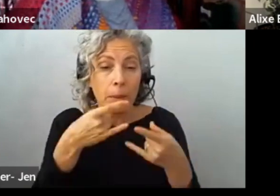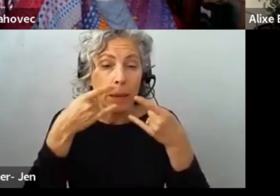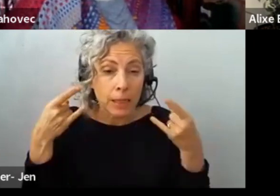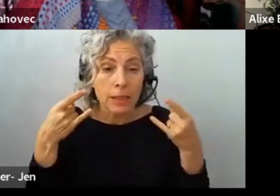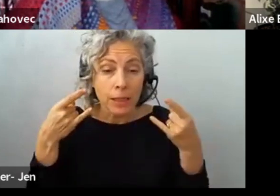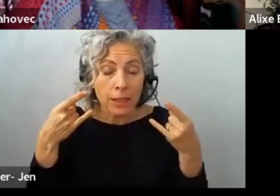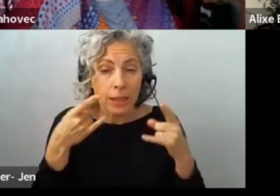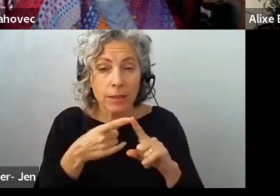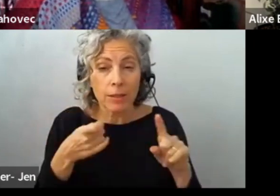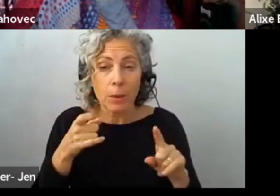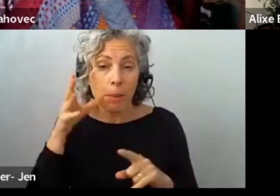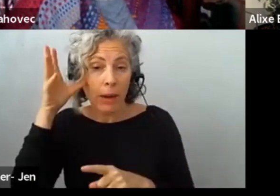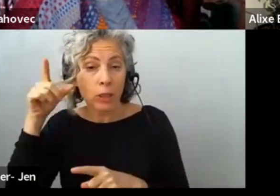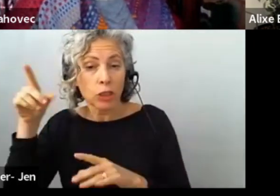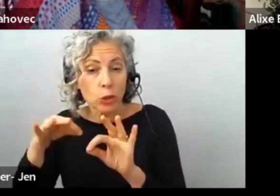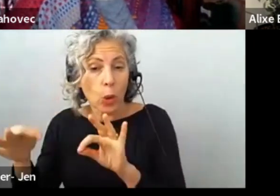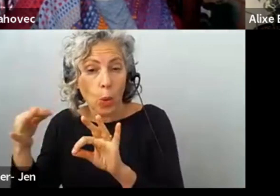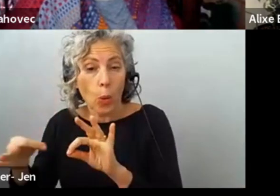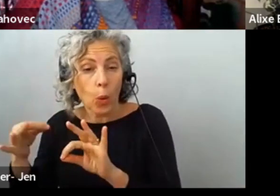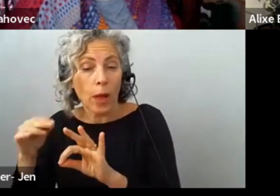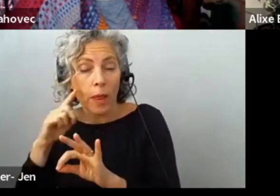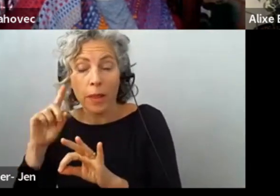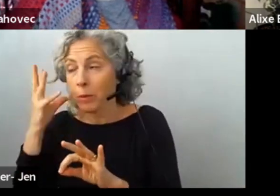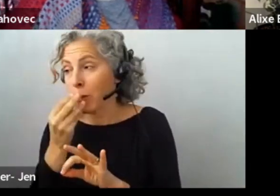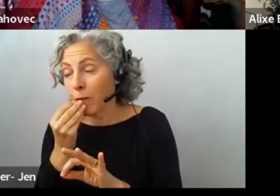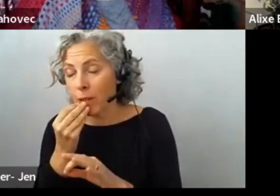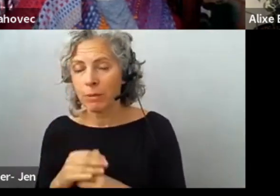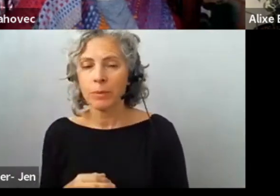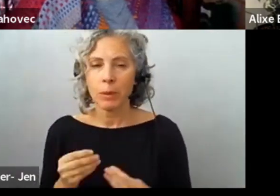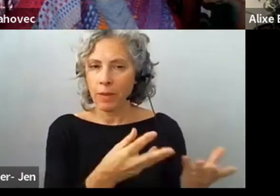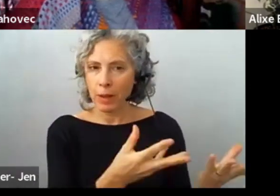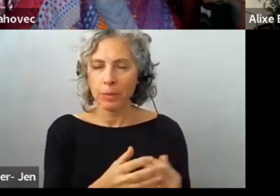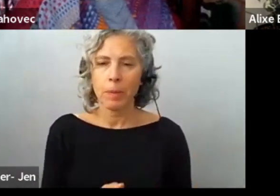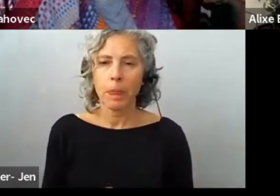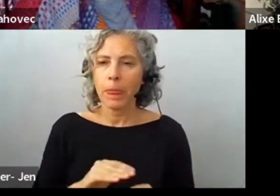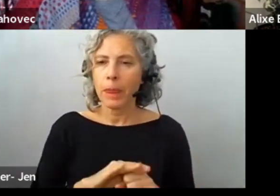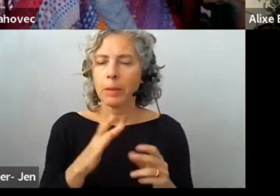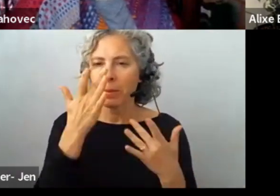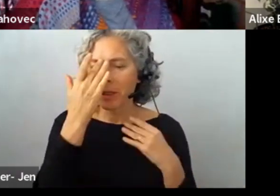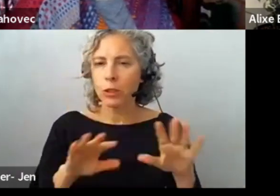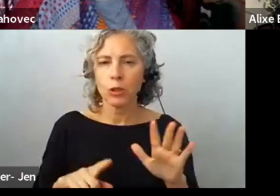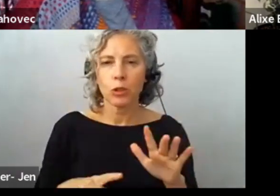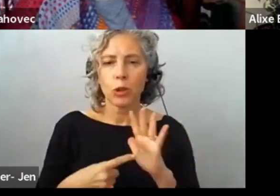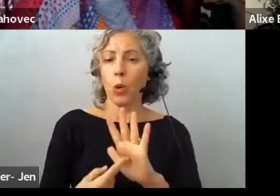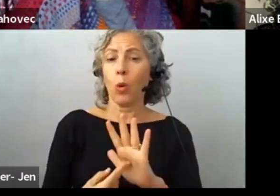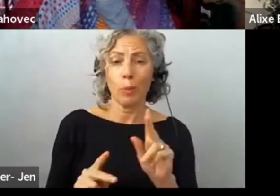one of the parents, she sold them and I think that was beautiful. The pandemic has shown like how people have managed to come closer and